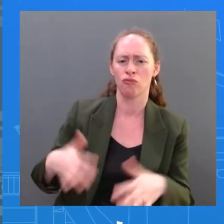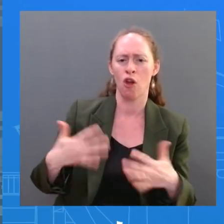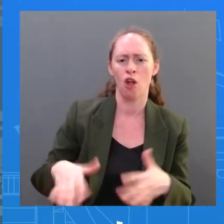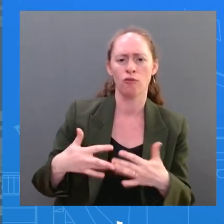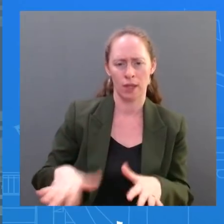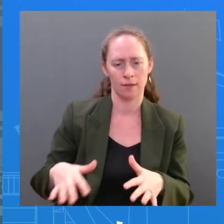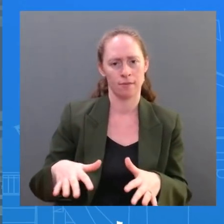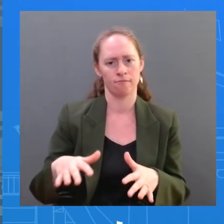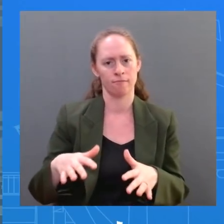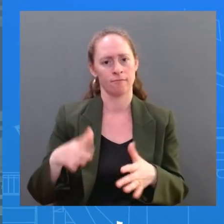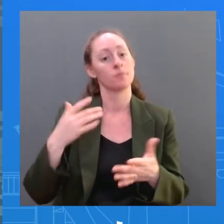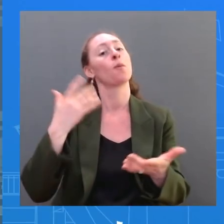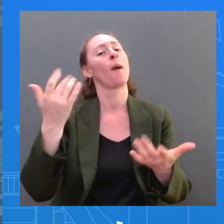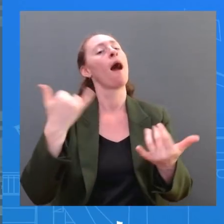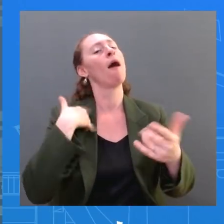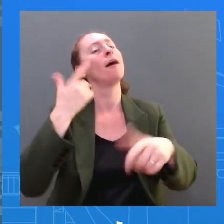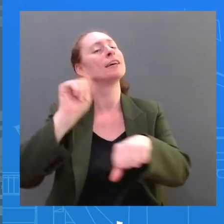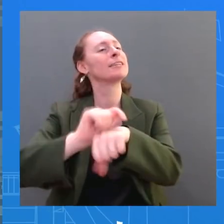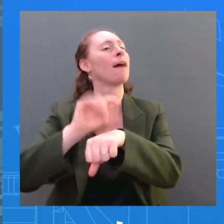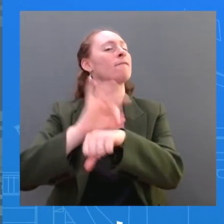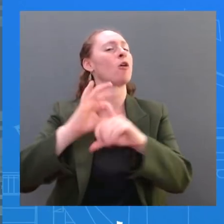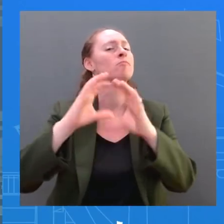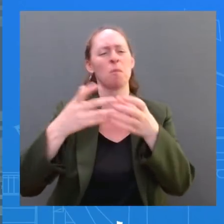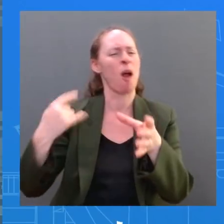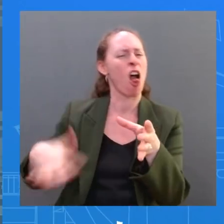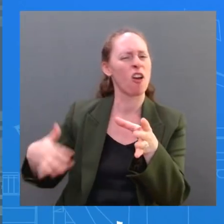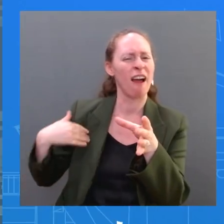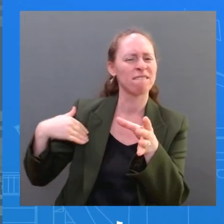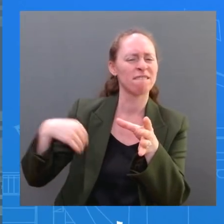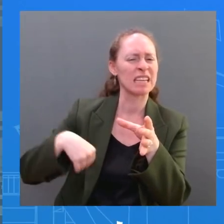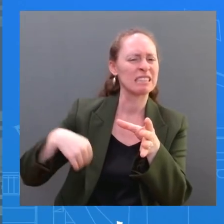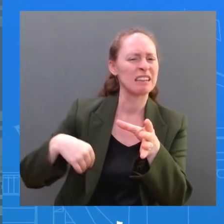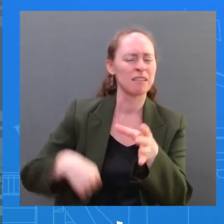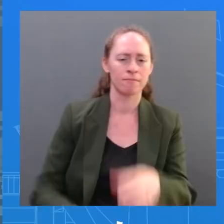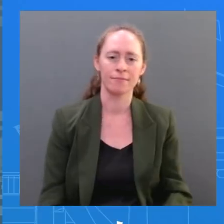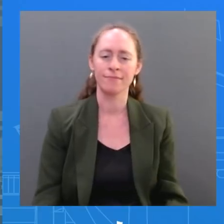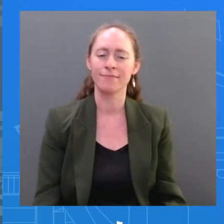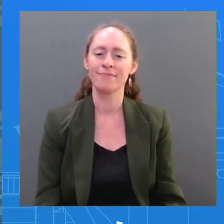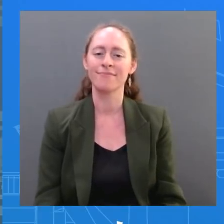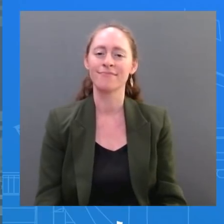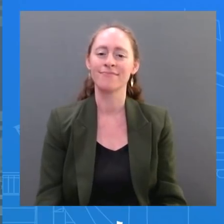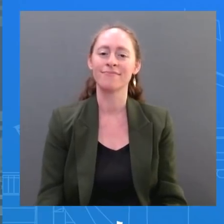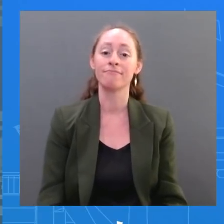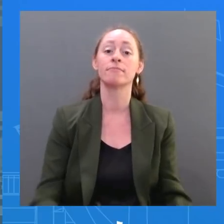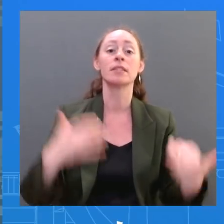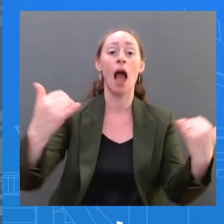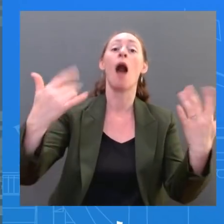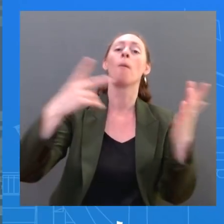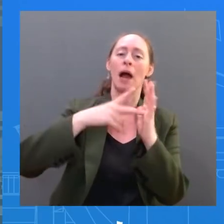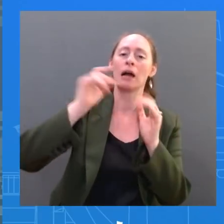as a way to communicate and coordinate with states was when the President met with the governors, they specifically asked for it.